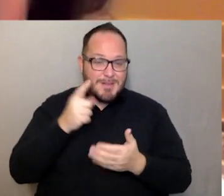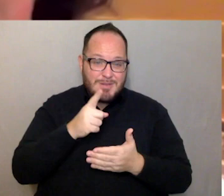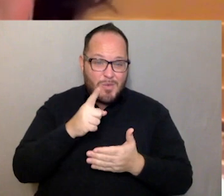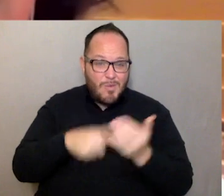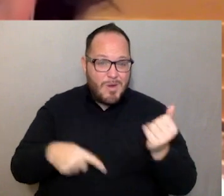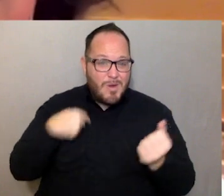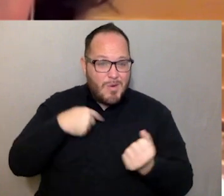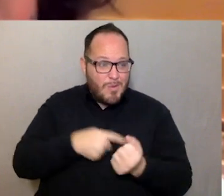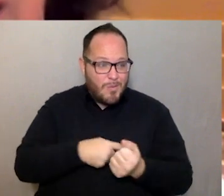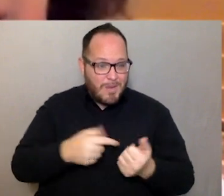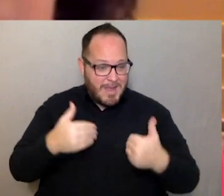SAID, WHAT WE HAVE NOW ISN'T EVEN HALF OF WHAT THE NEED IS.